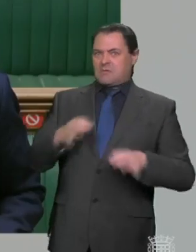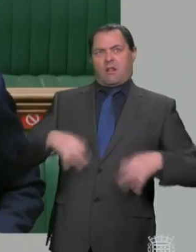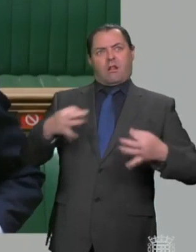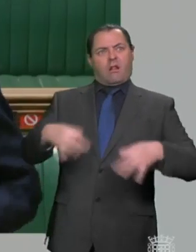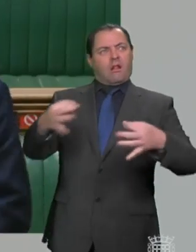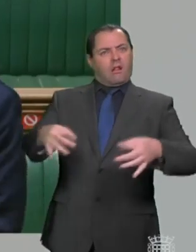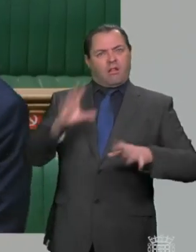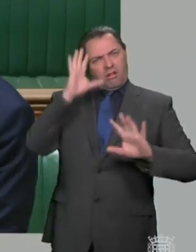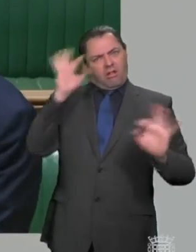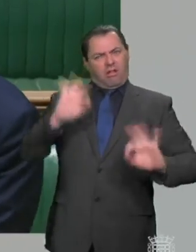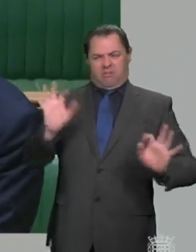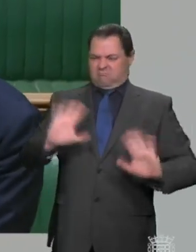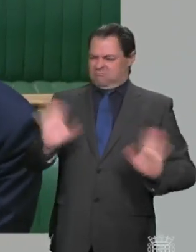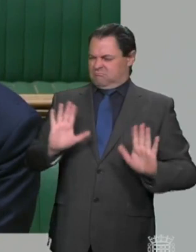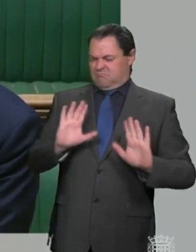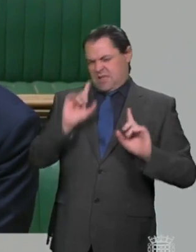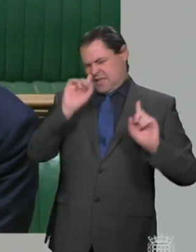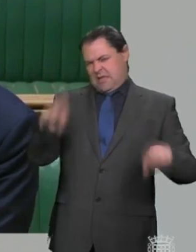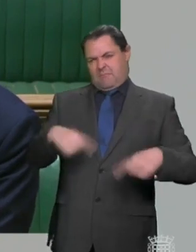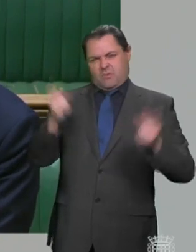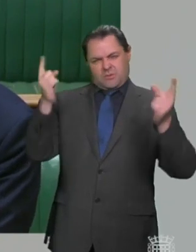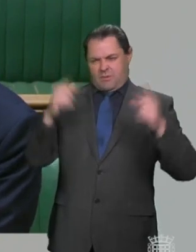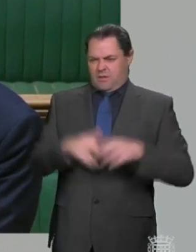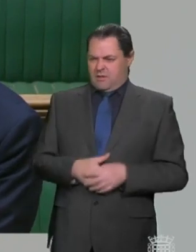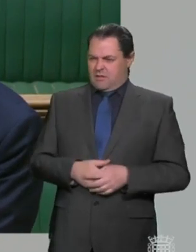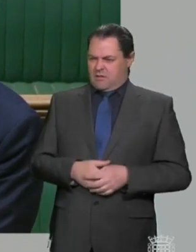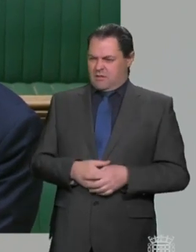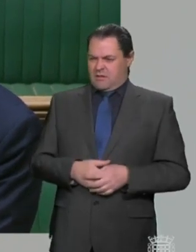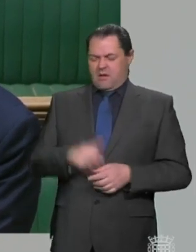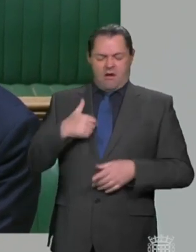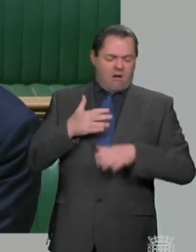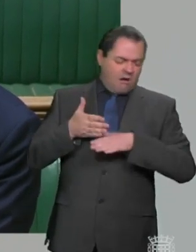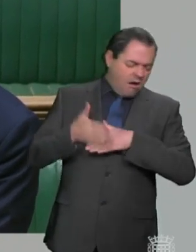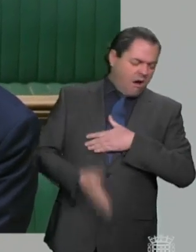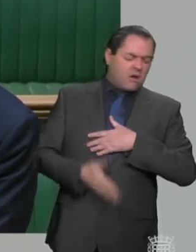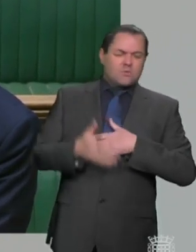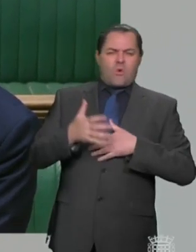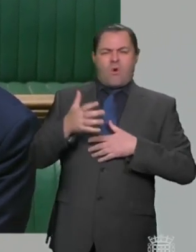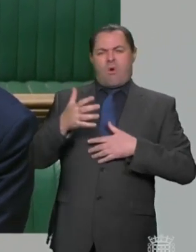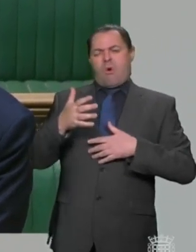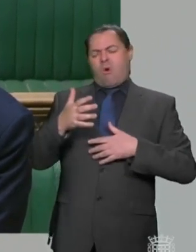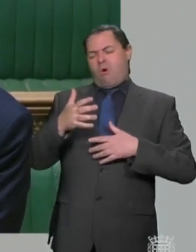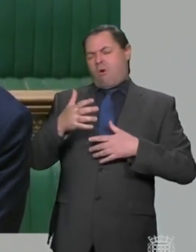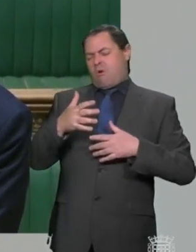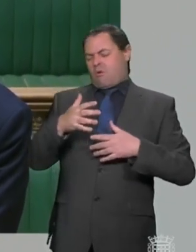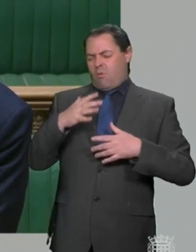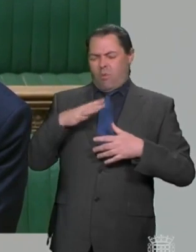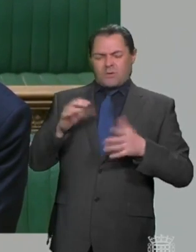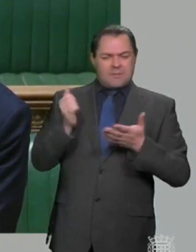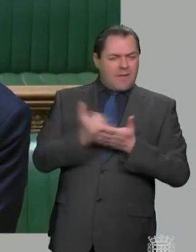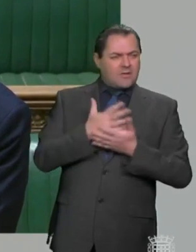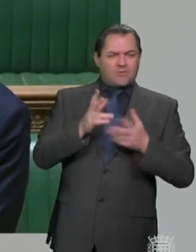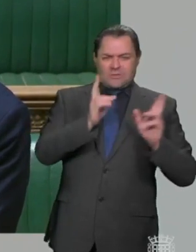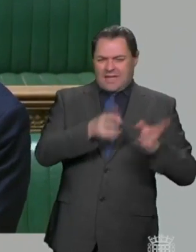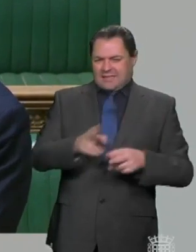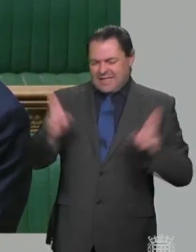that this virus posed at any point. We have worked flat out to minimise loss of life and to protect